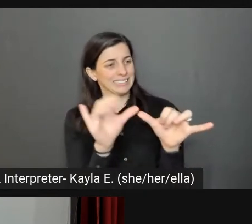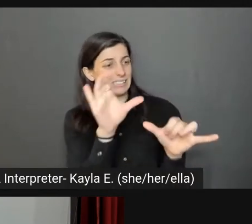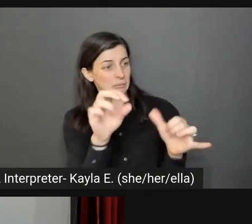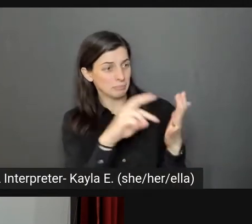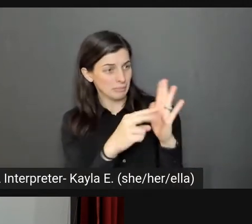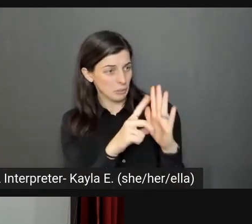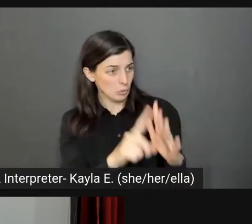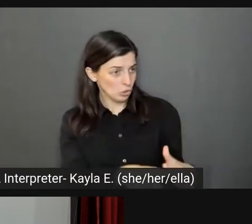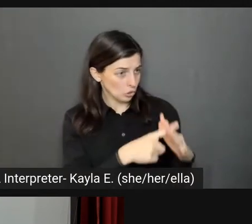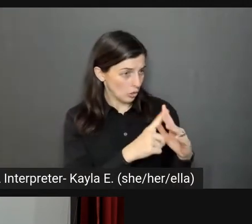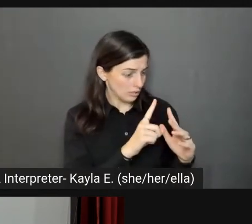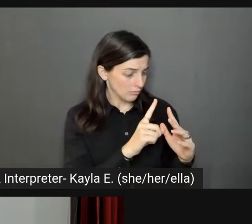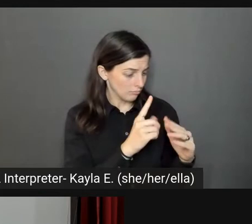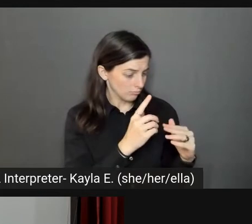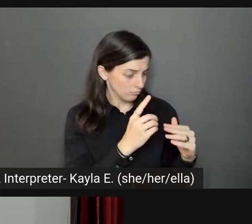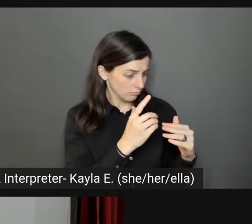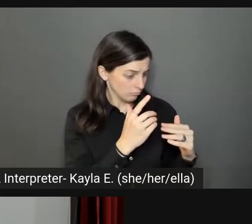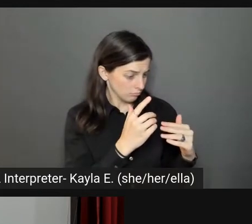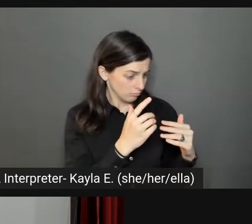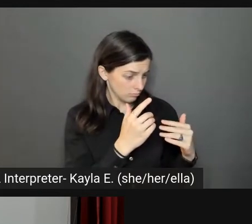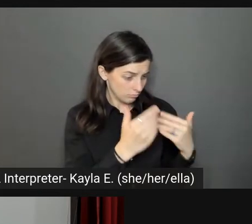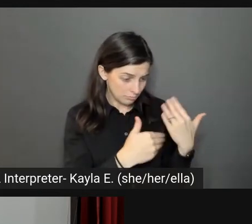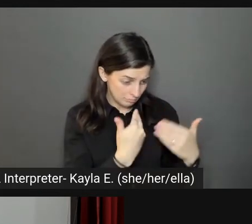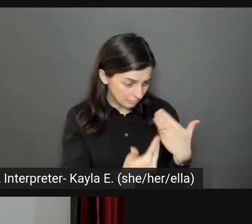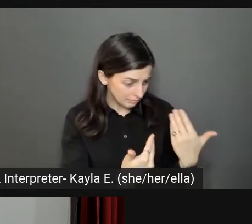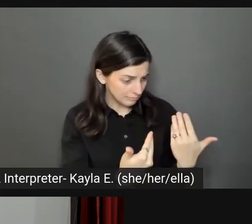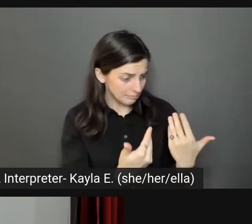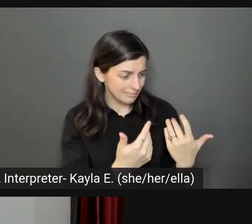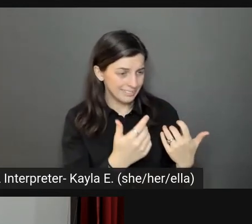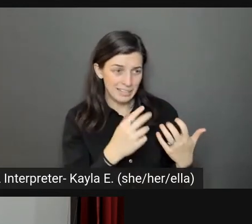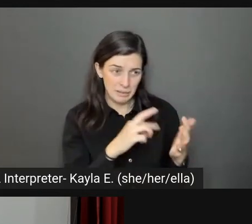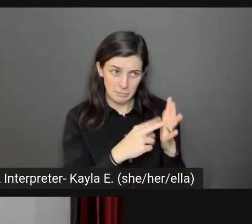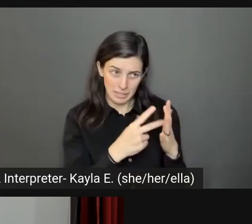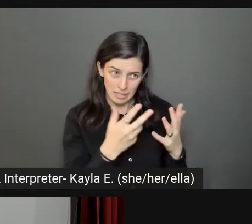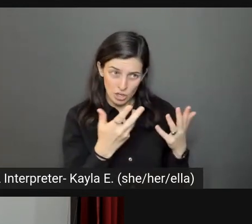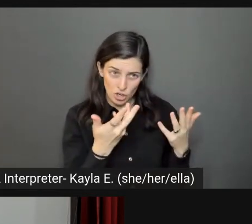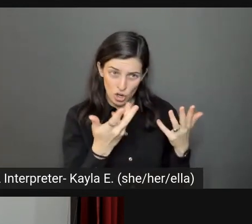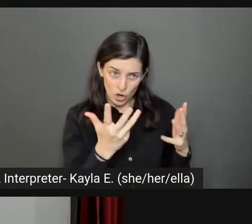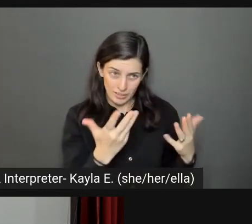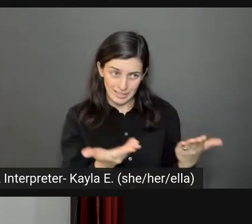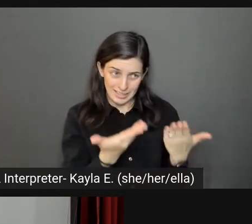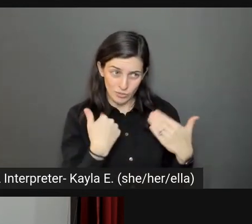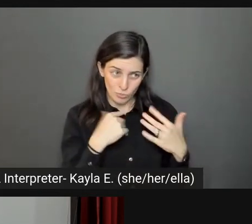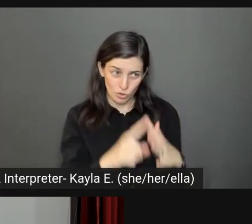Does this work on existing things that they're now starting to implement a process for testing?